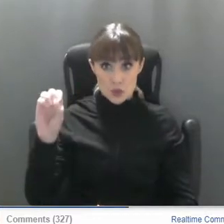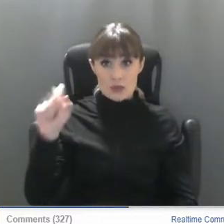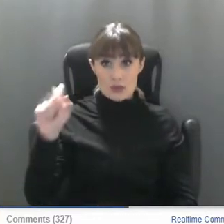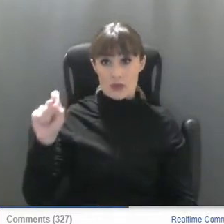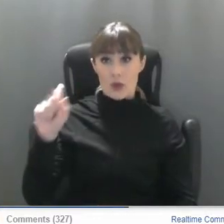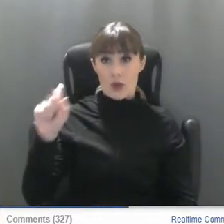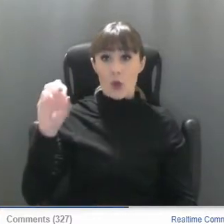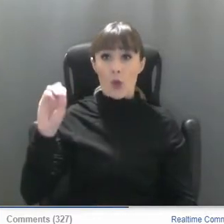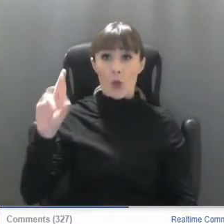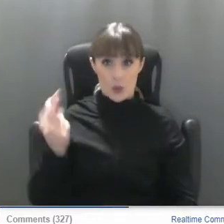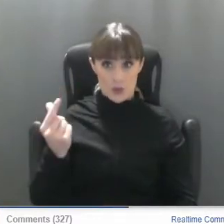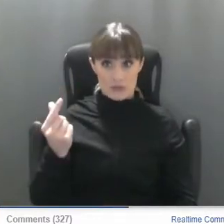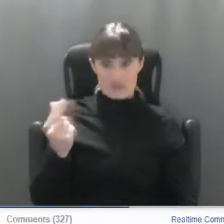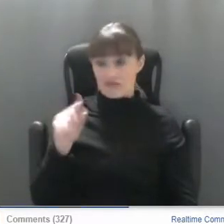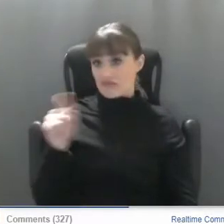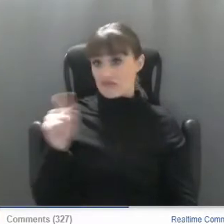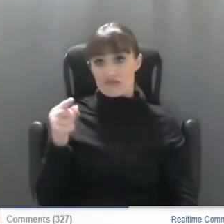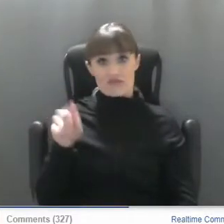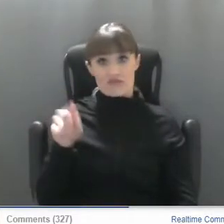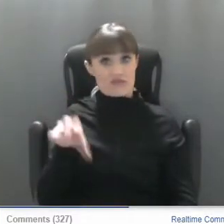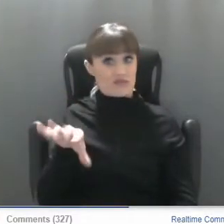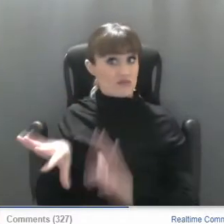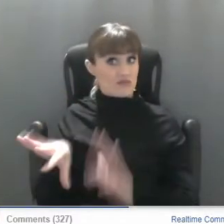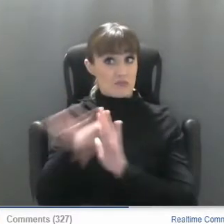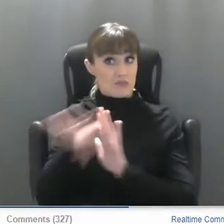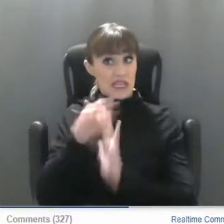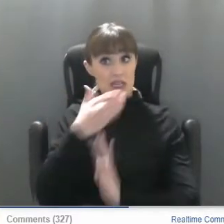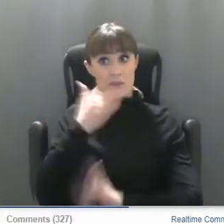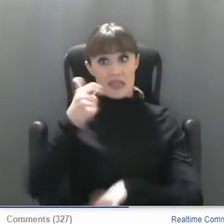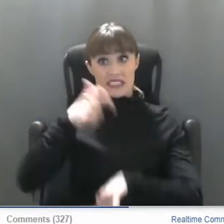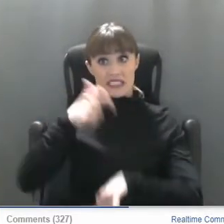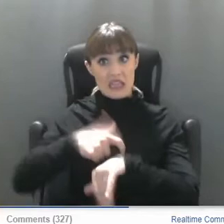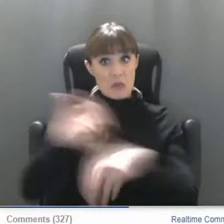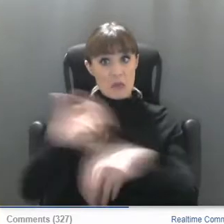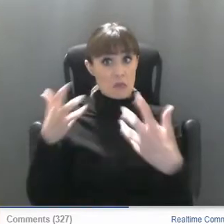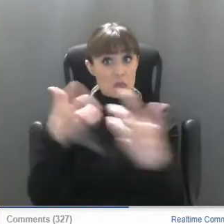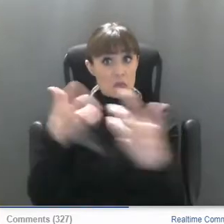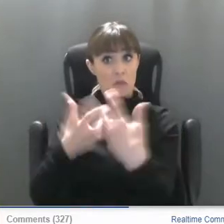and your family. The tickets- um, and then you reserve the number in your group.